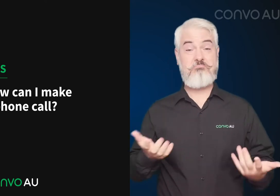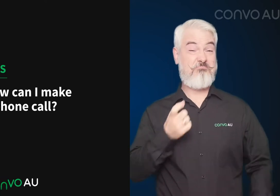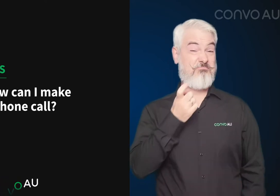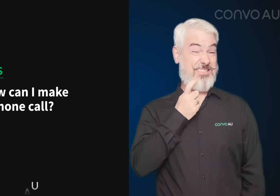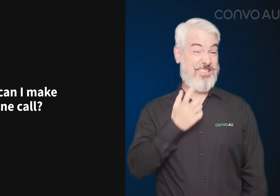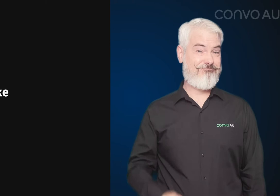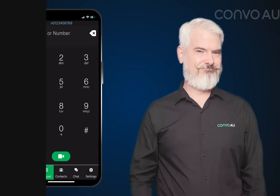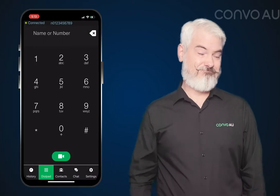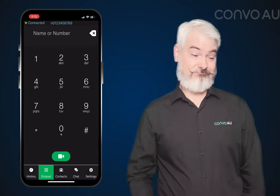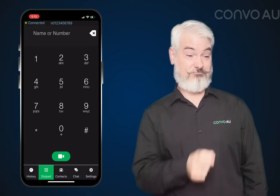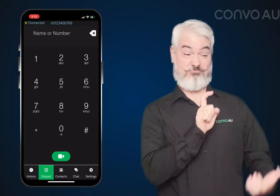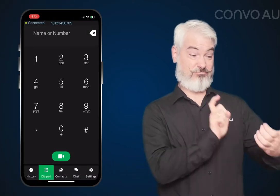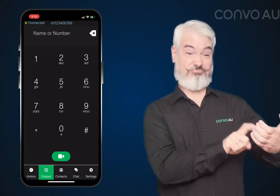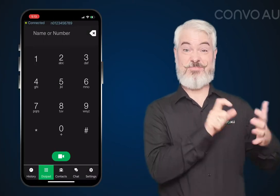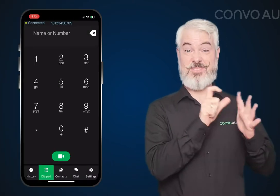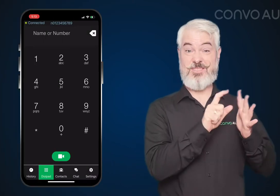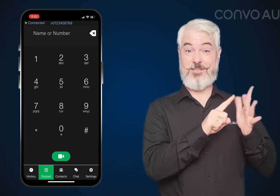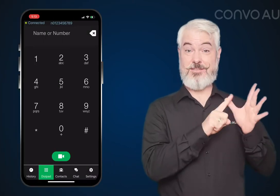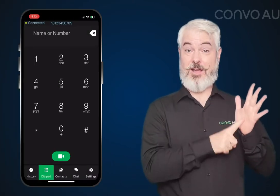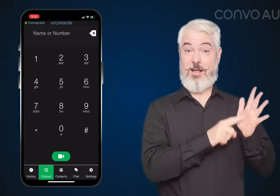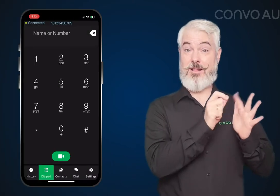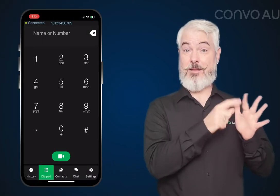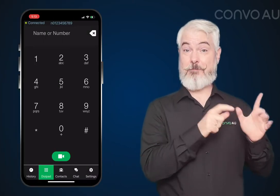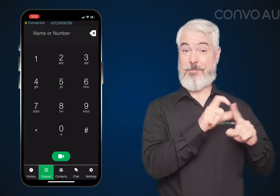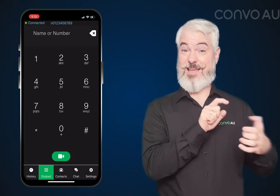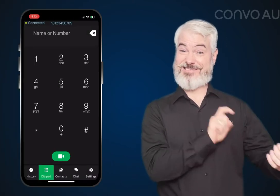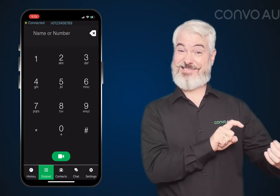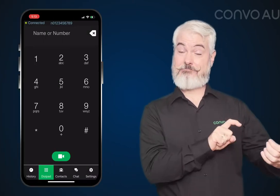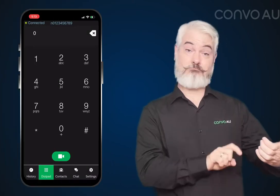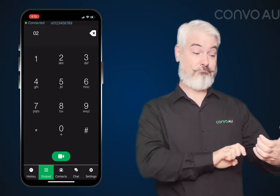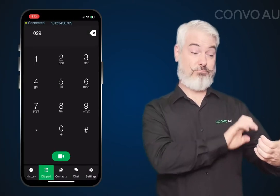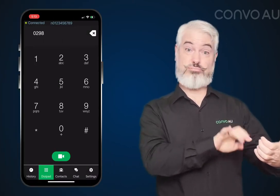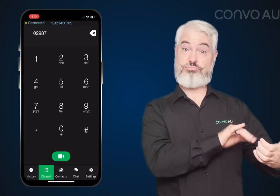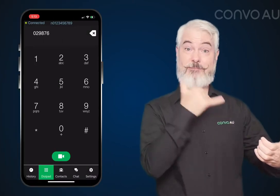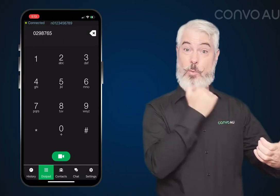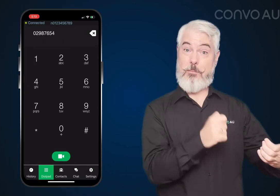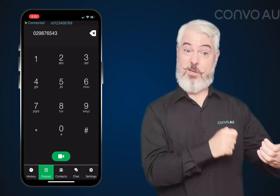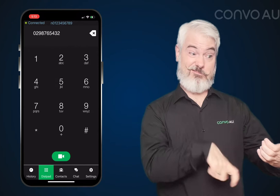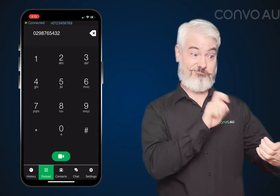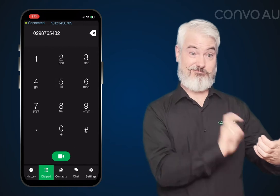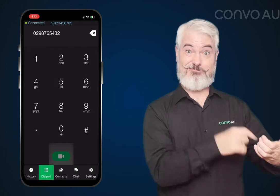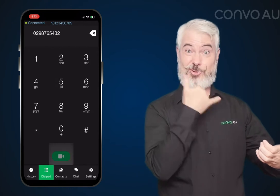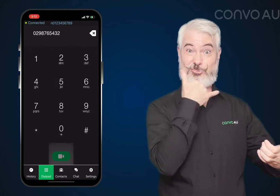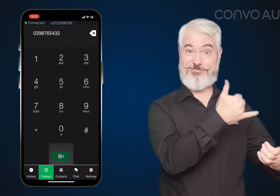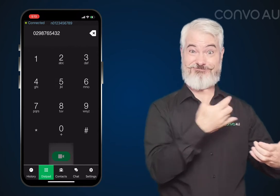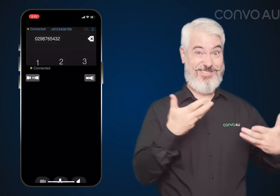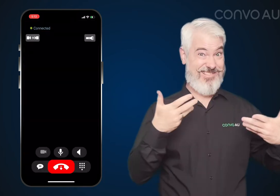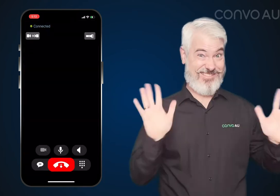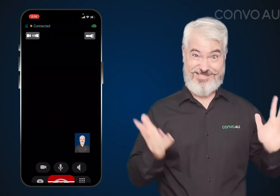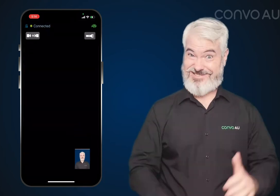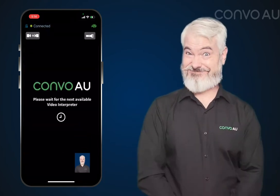Easy, just go to the Dial Pad and type in the phone number you want to call, and tap on call.